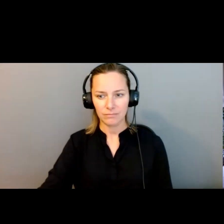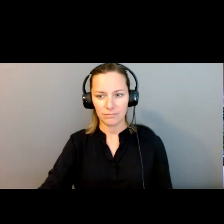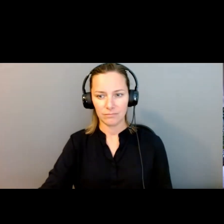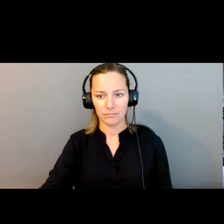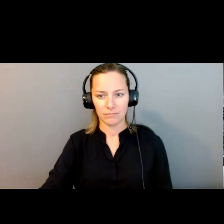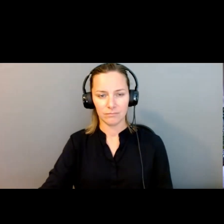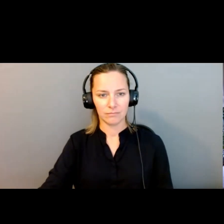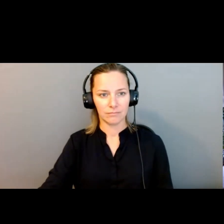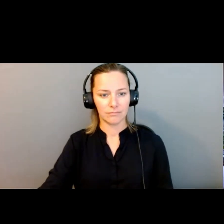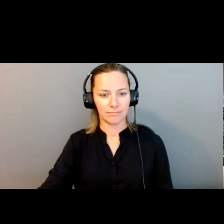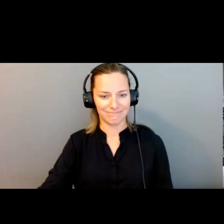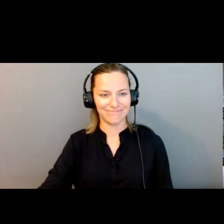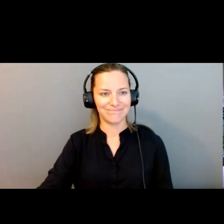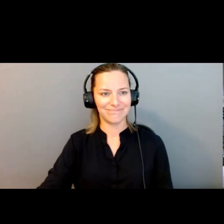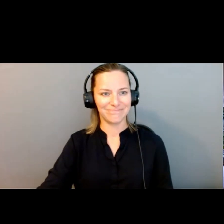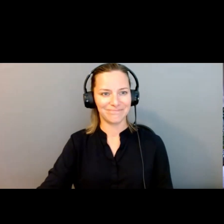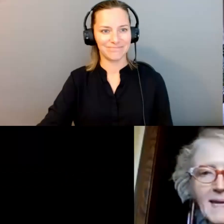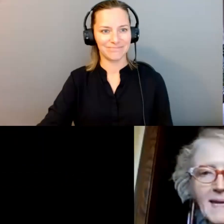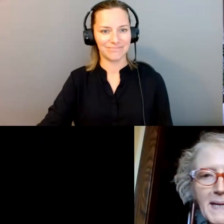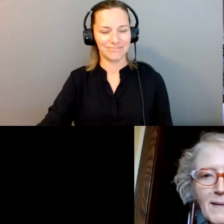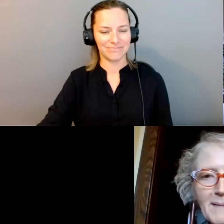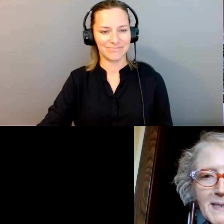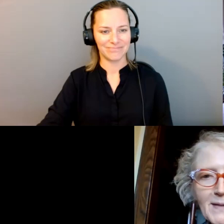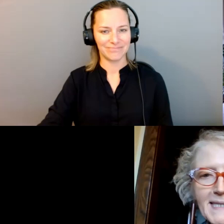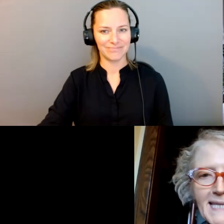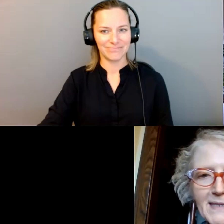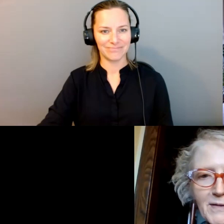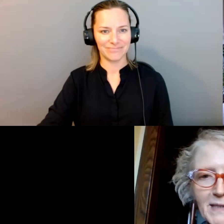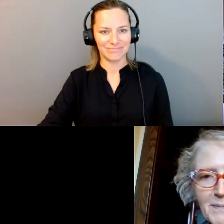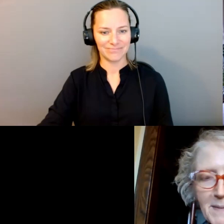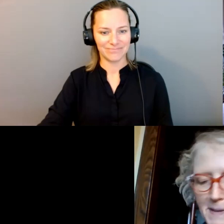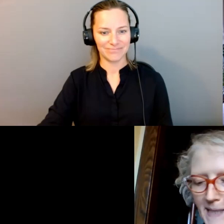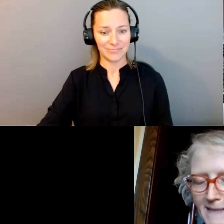I can start. By the way, I've been using the touch screen to admit people. I